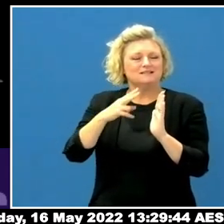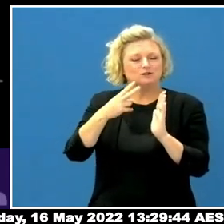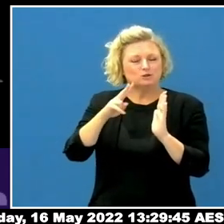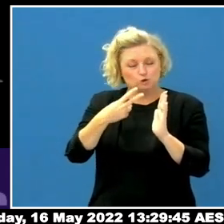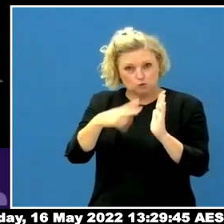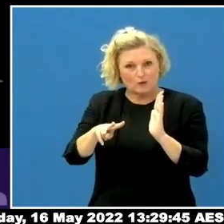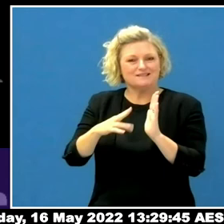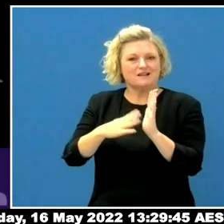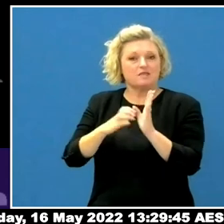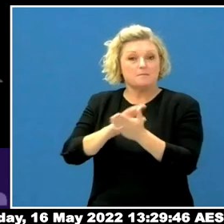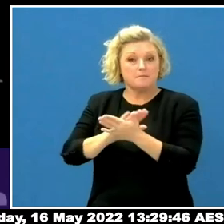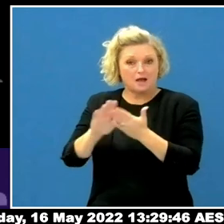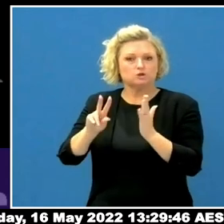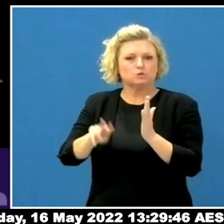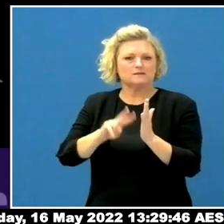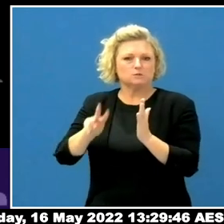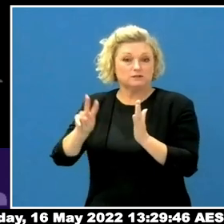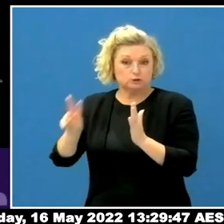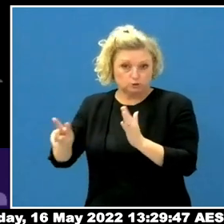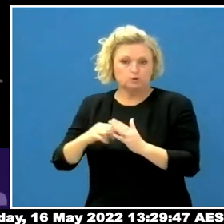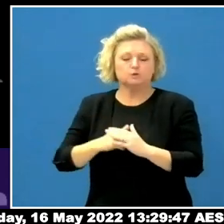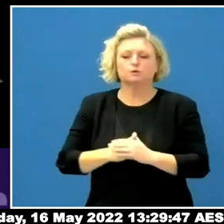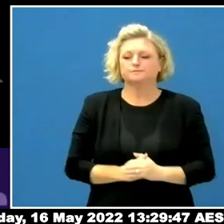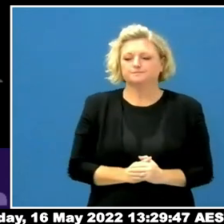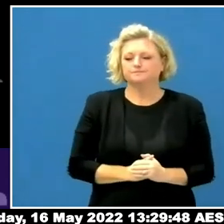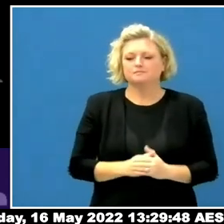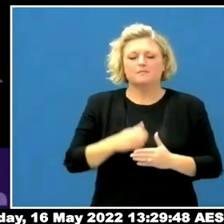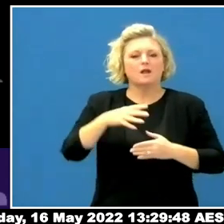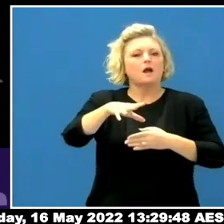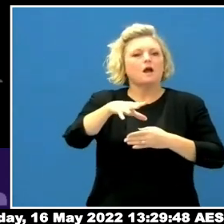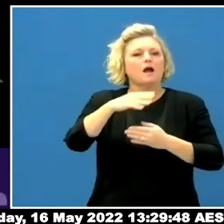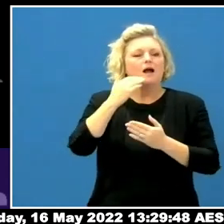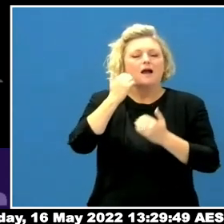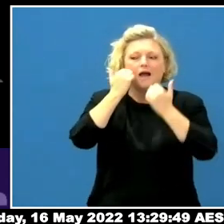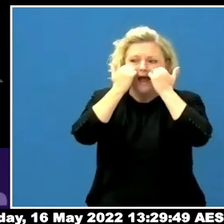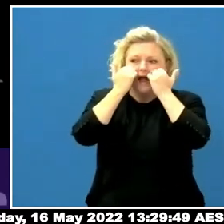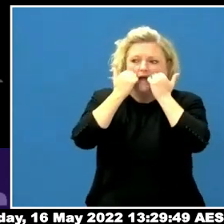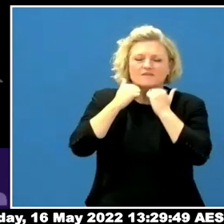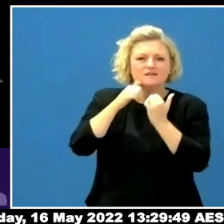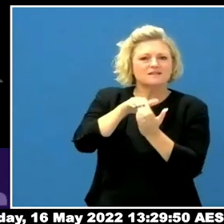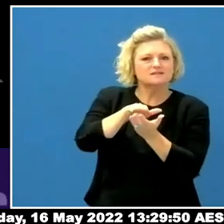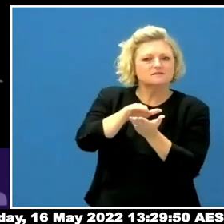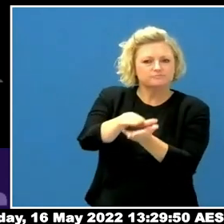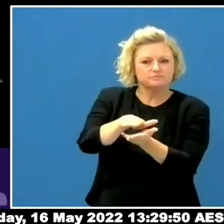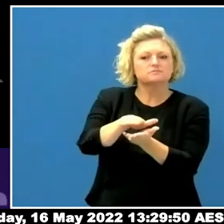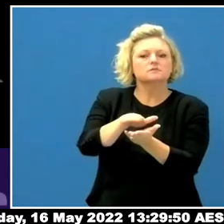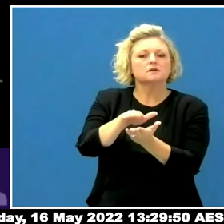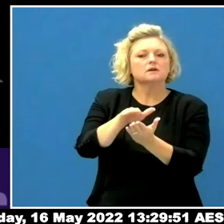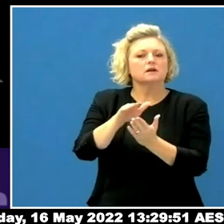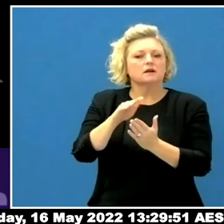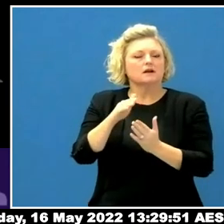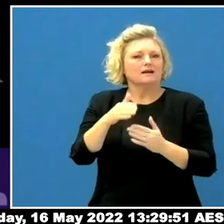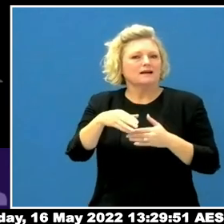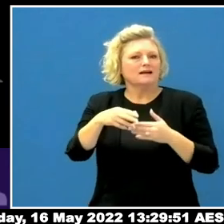I'll just check that - Lilly, you have a copy of your statement? Yes, I do. CHAIR: Alright.